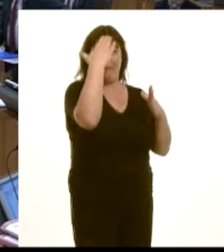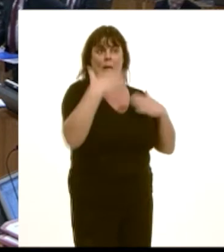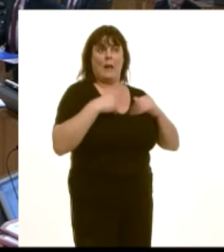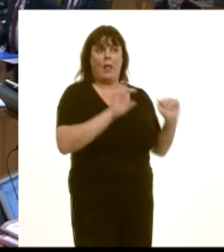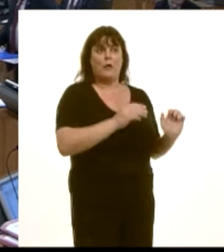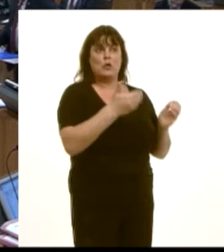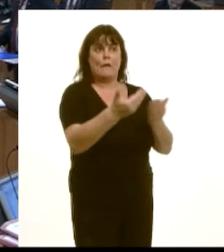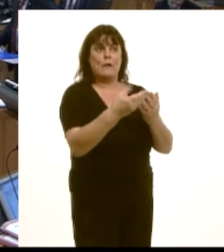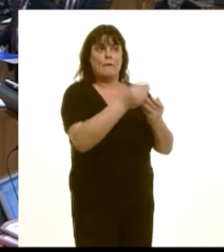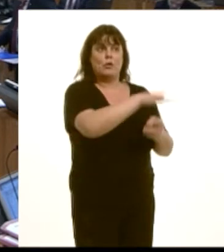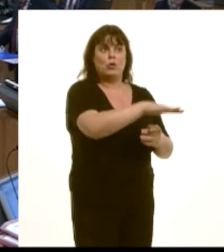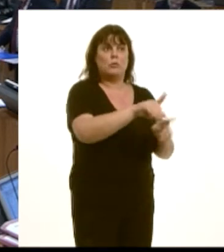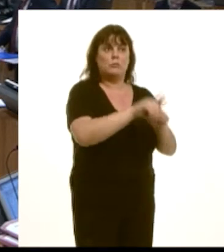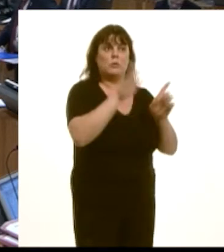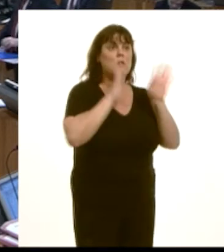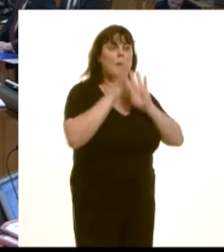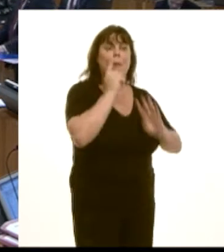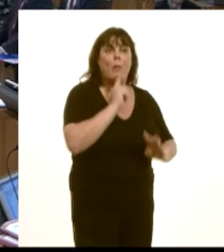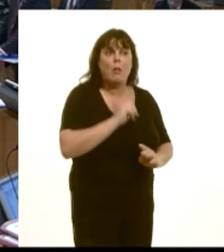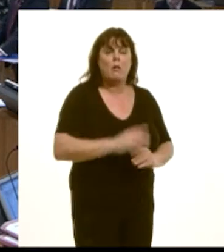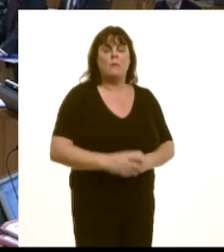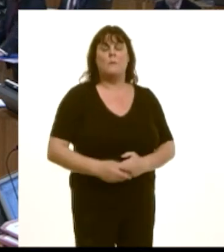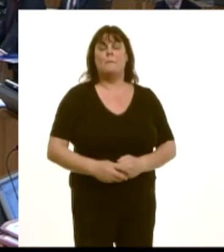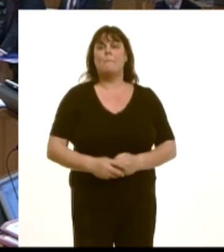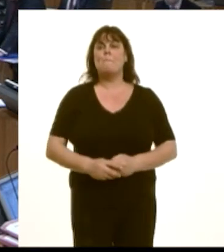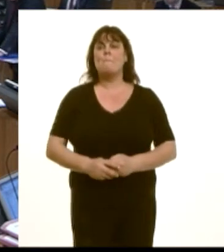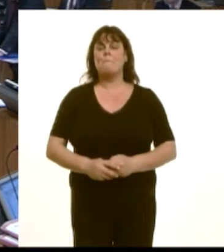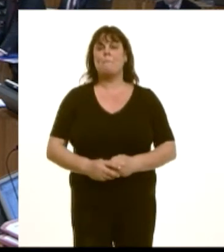for young people? Carwyn Jones: First of all, we will of course